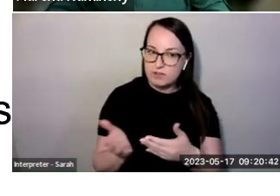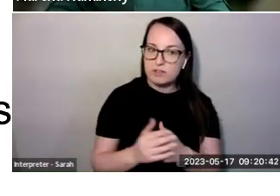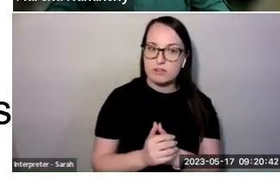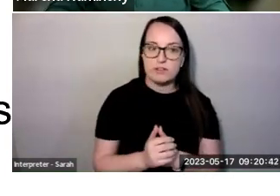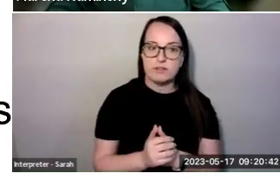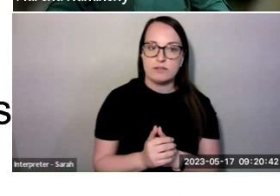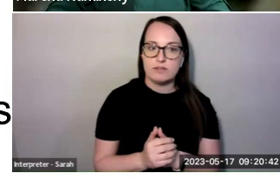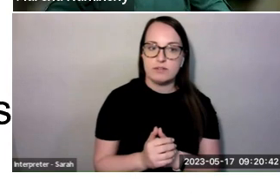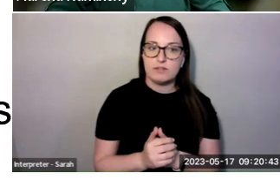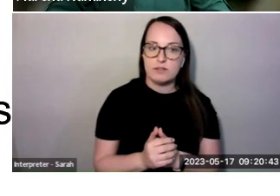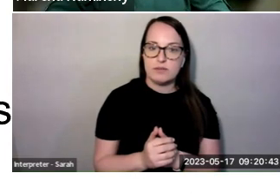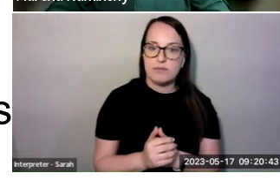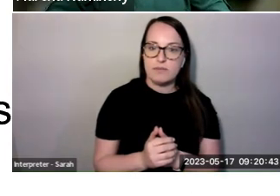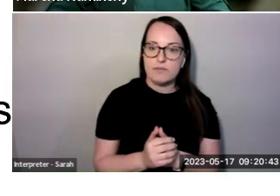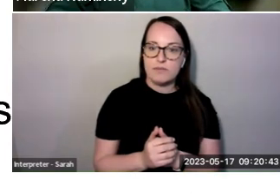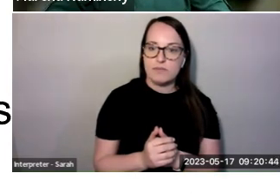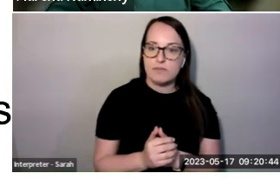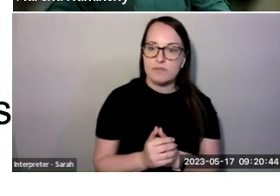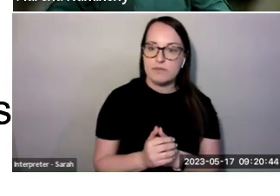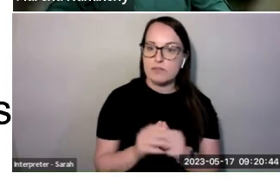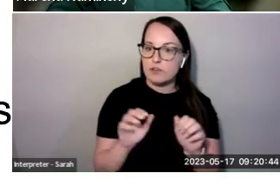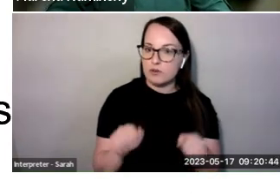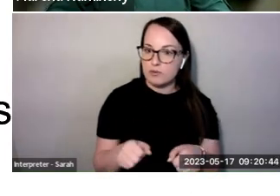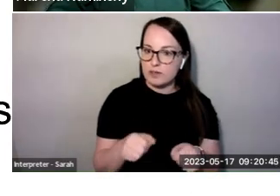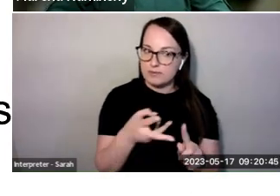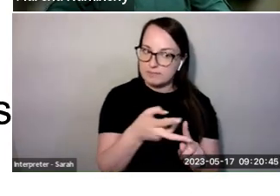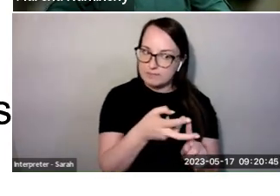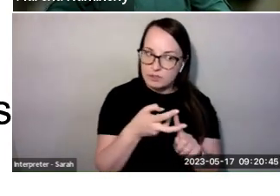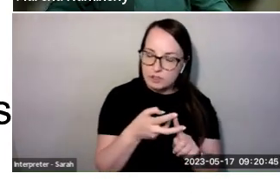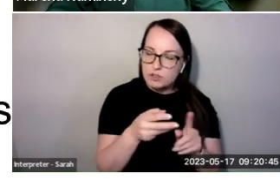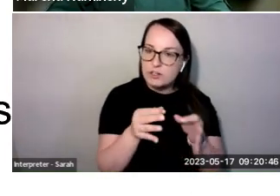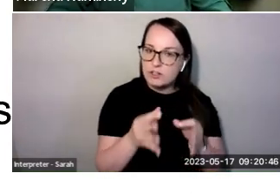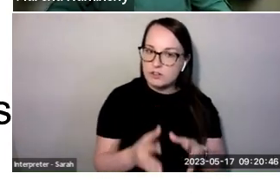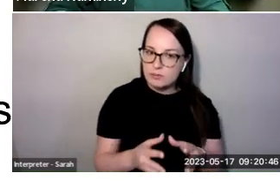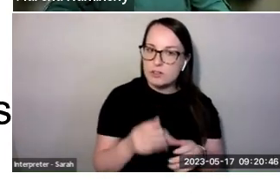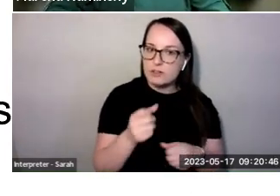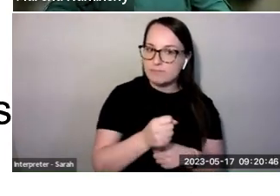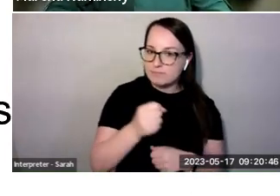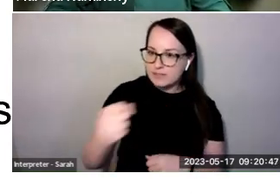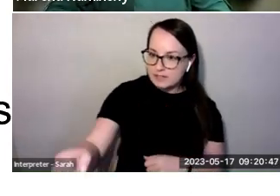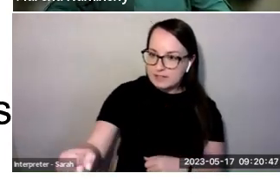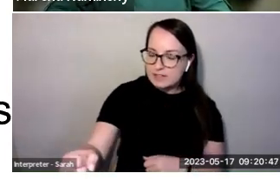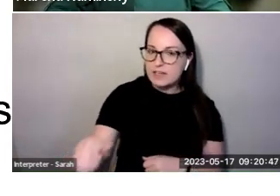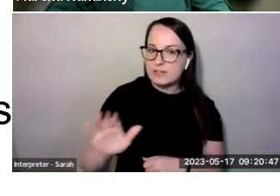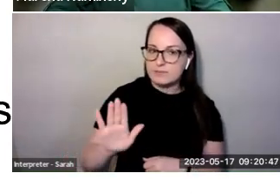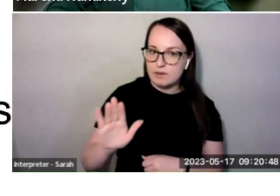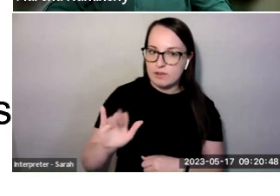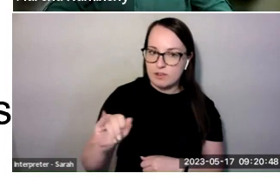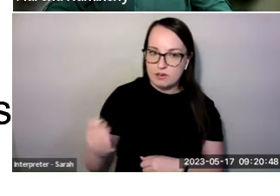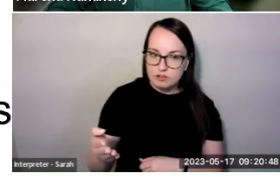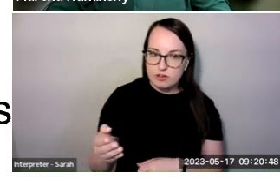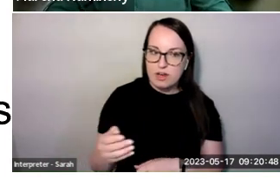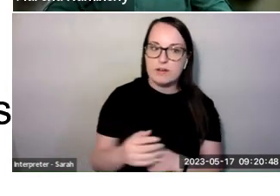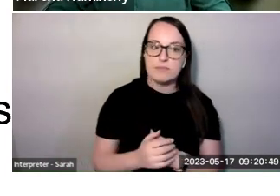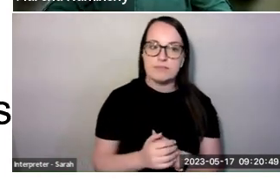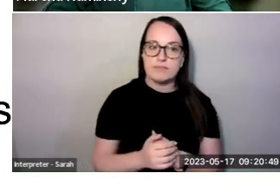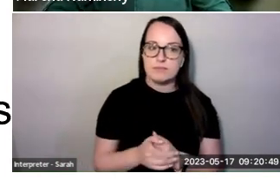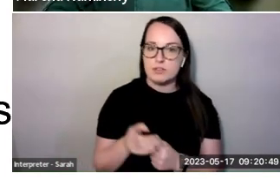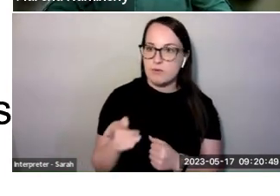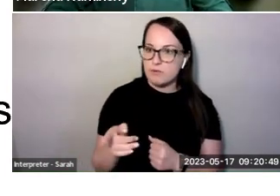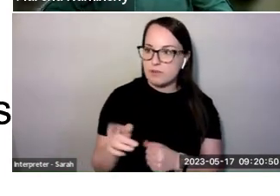We provide coordination of services in order to secure an interpreter, assign them, and make sure everyone is